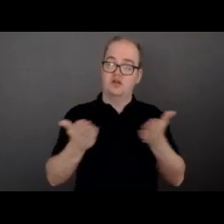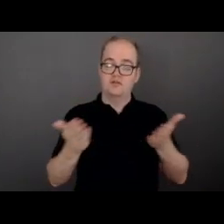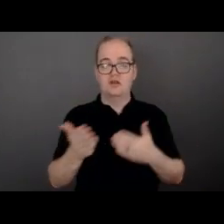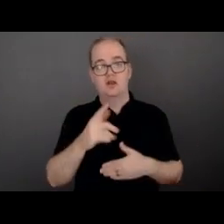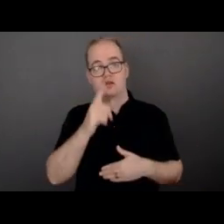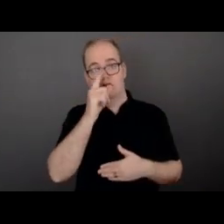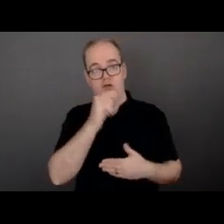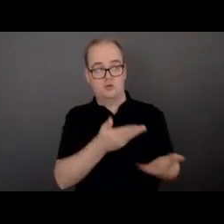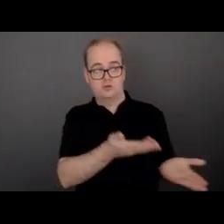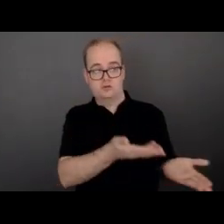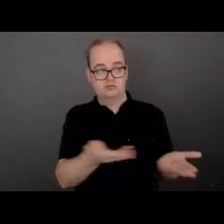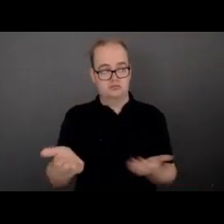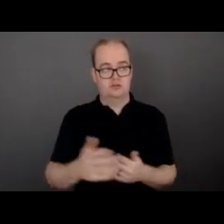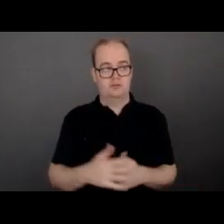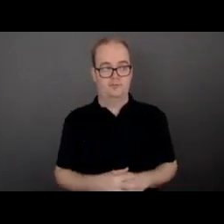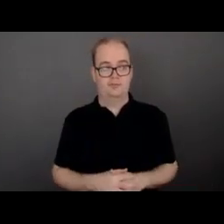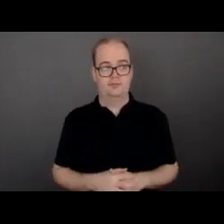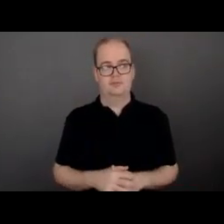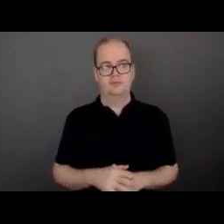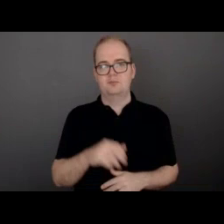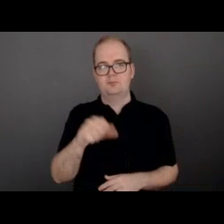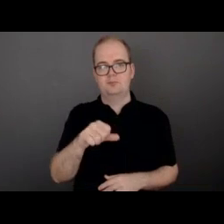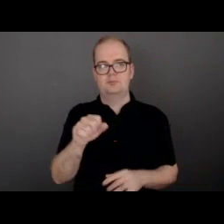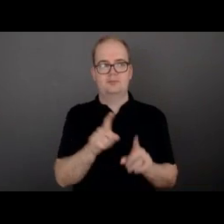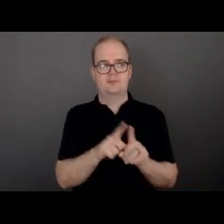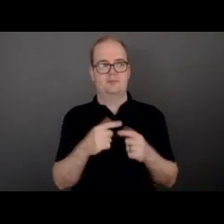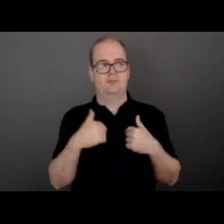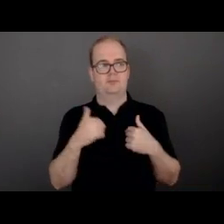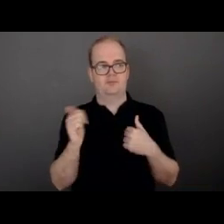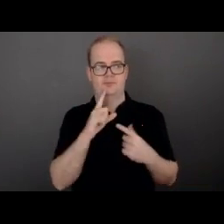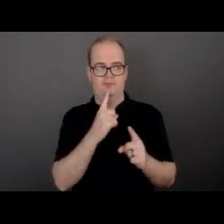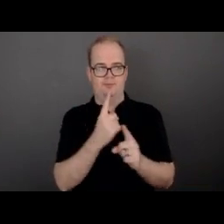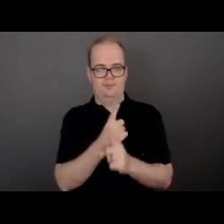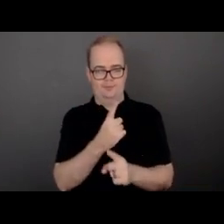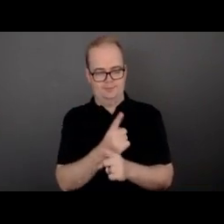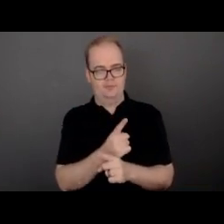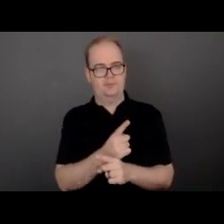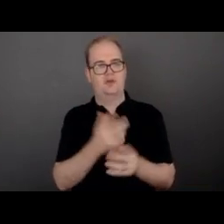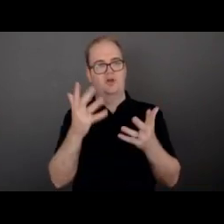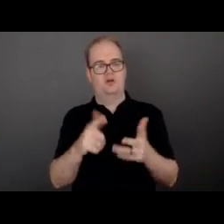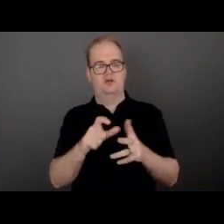Yeah, so like I said earlier, a lot of the domestic and family violence support services